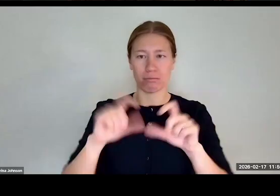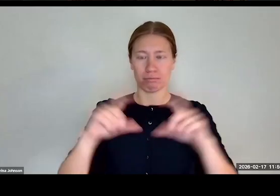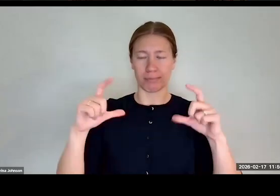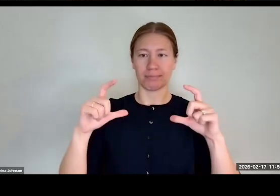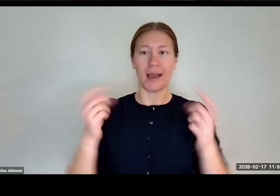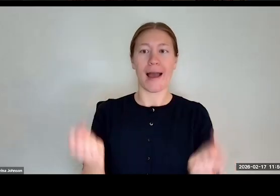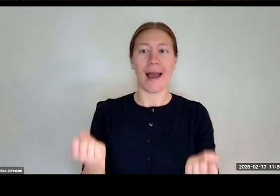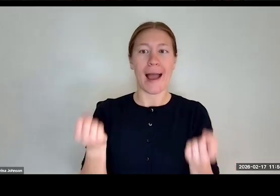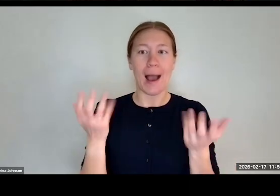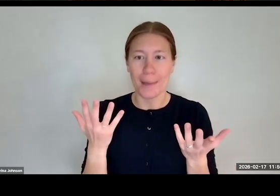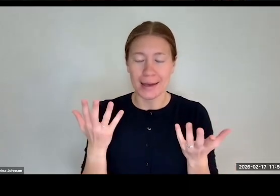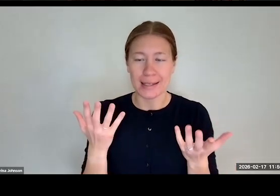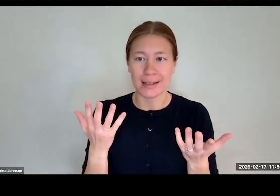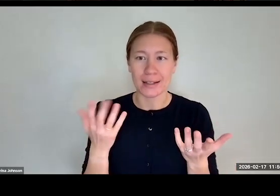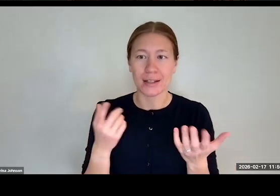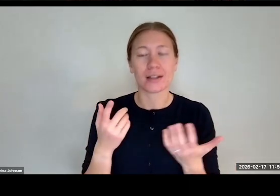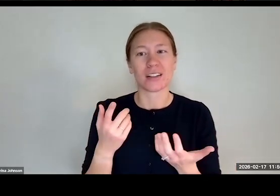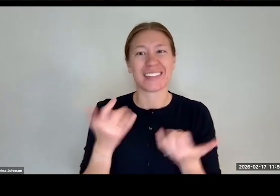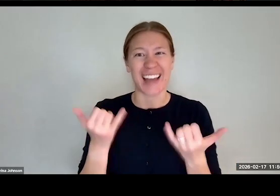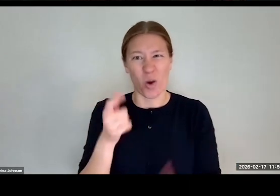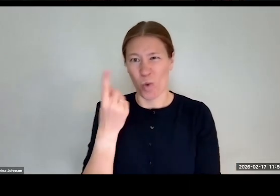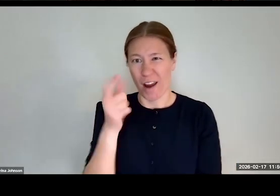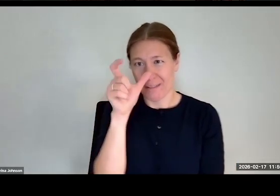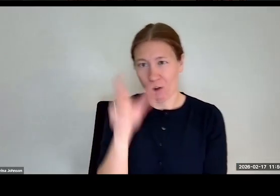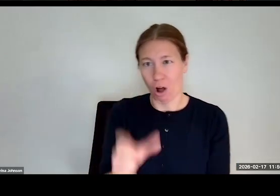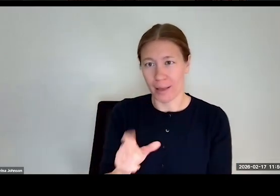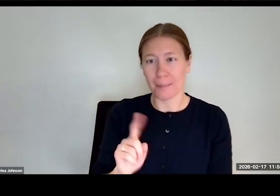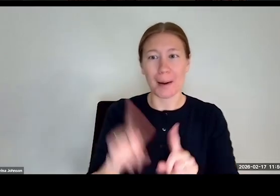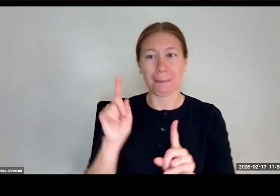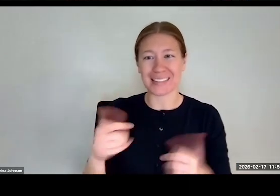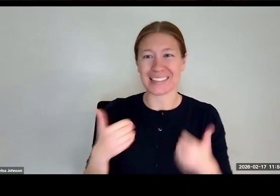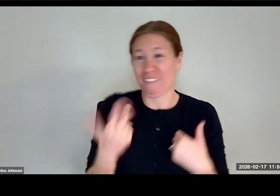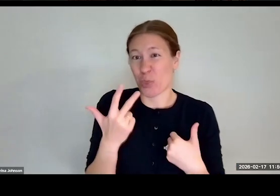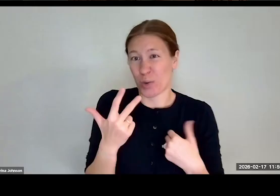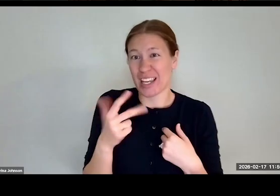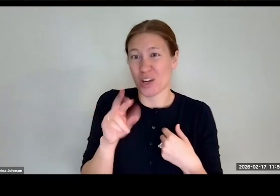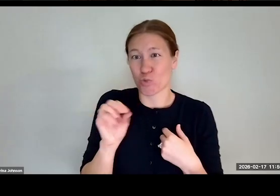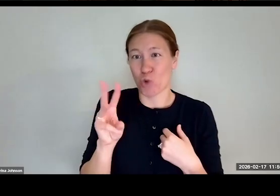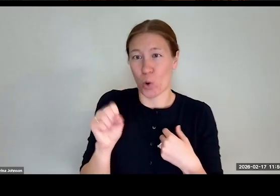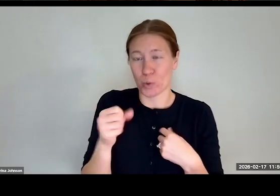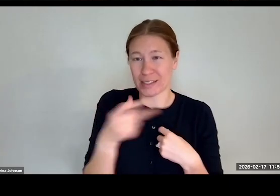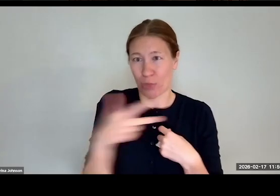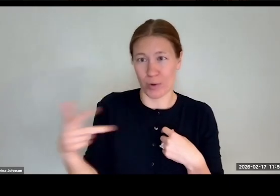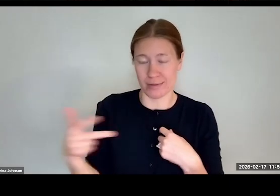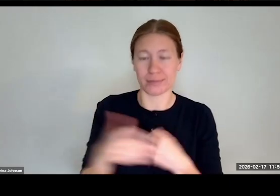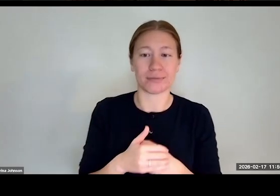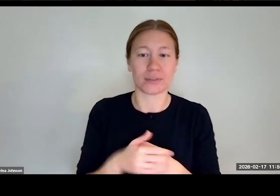and I need to be able to split this. It's one column, but I need it to have three rows. So I'm gonna change that click insert,